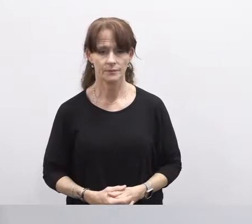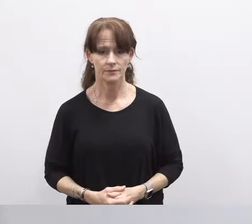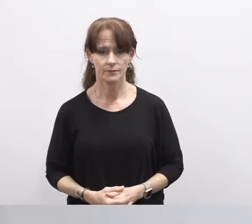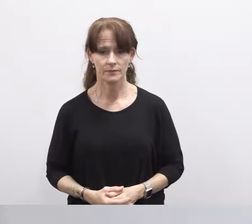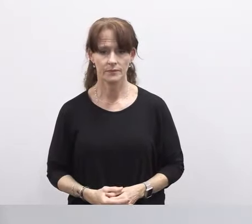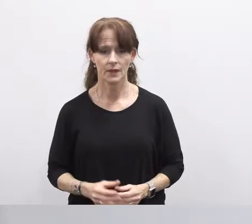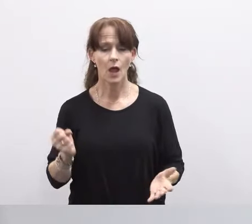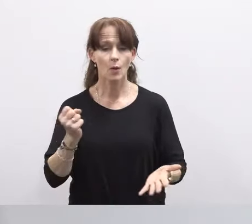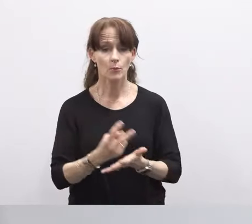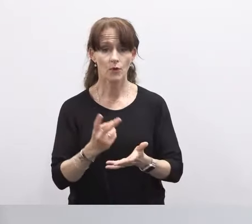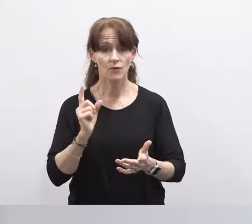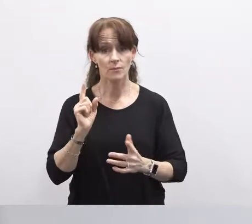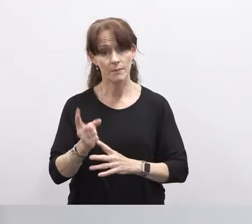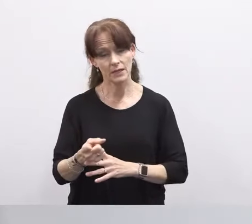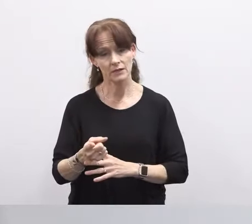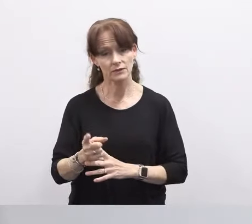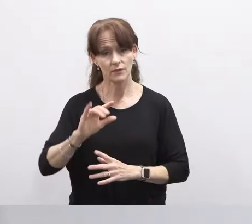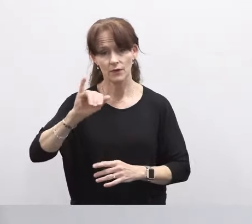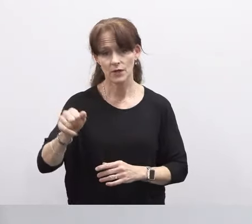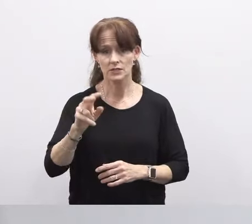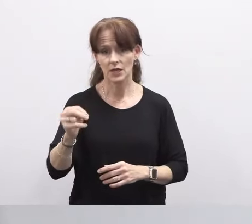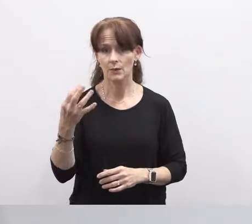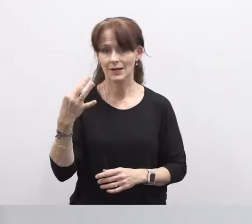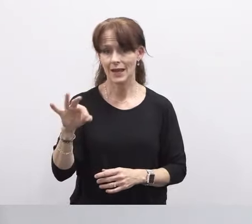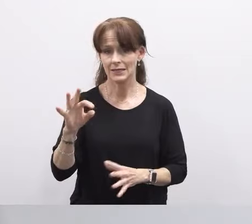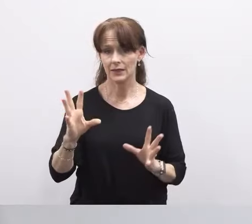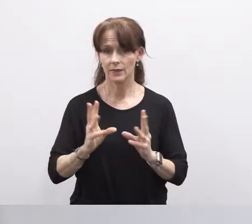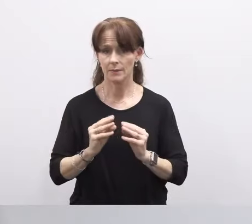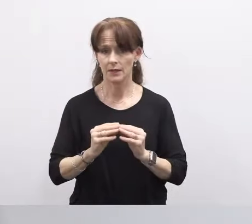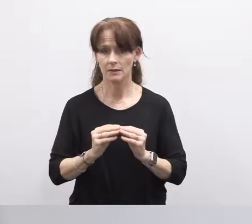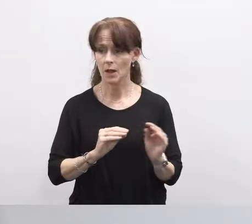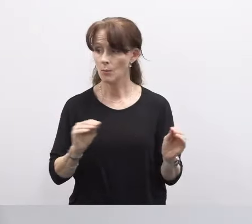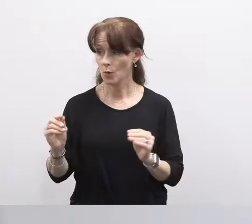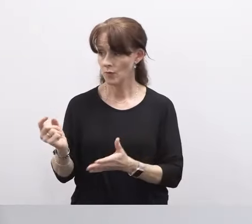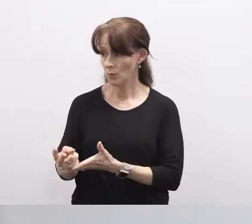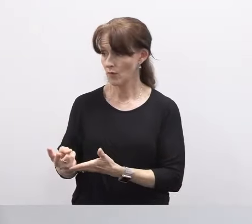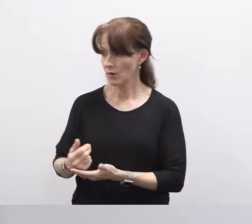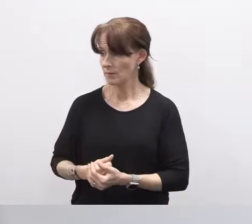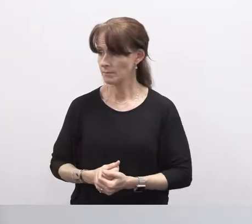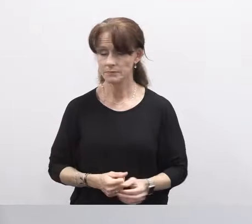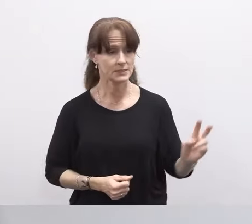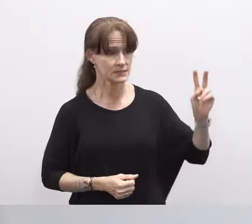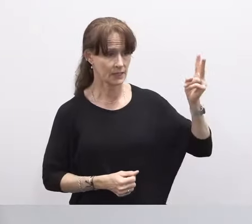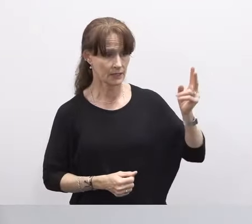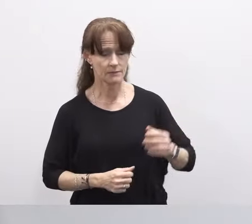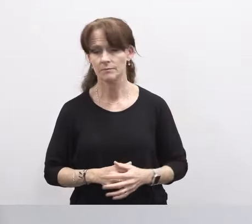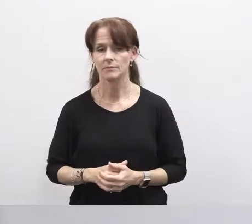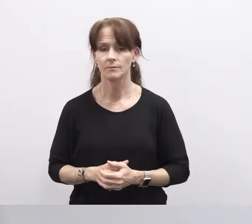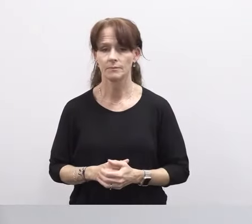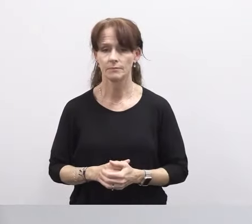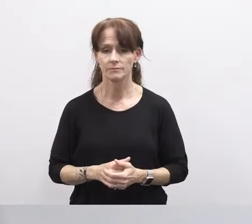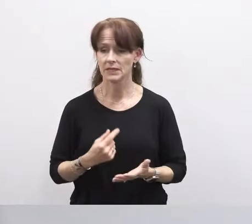Approval of minutes from our January 19th meeting. Move approval. Second. Any discussion?